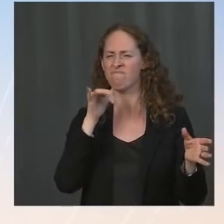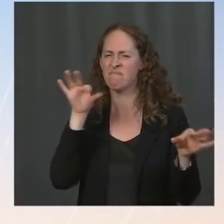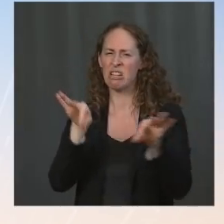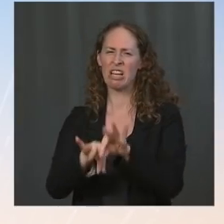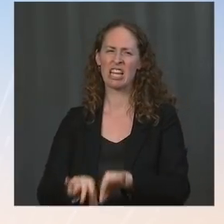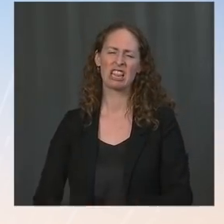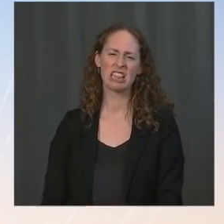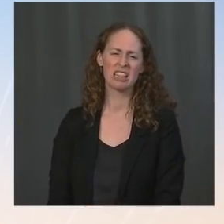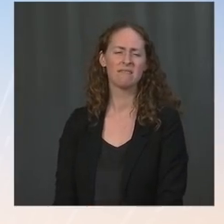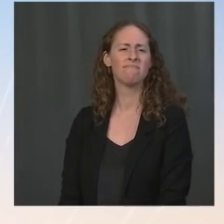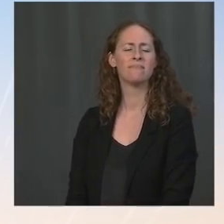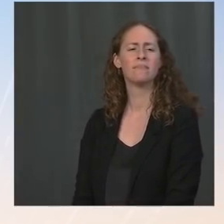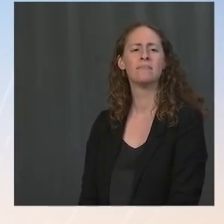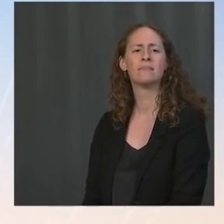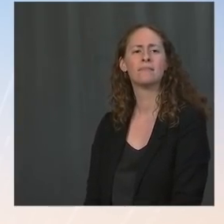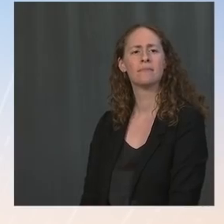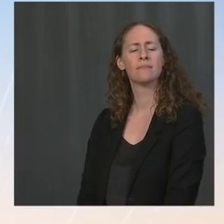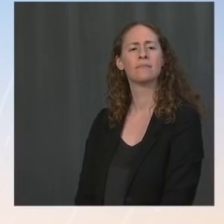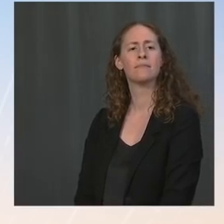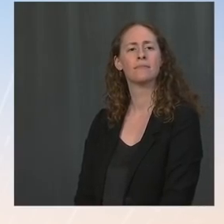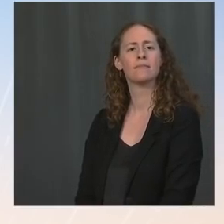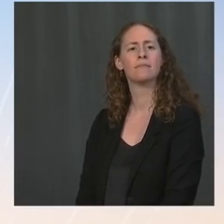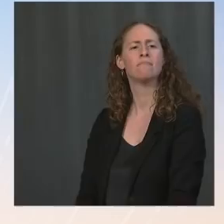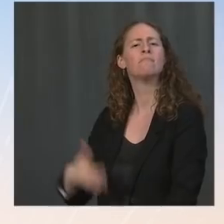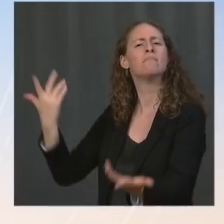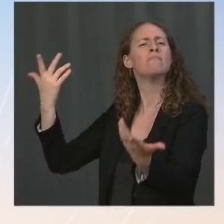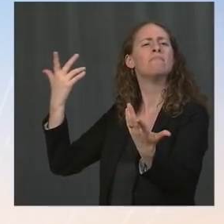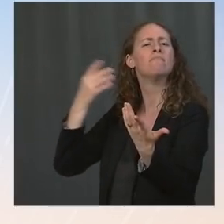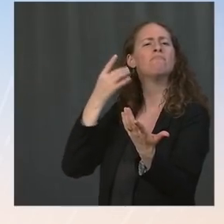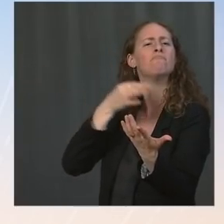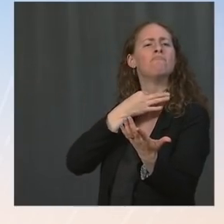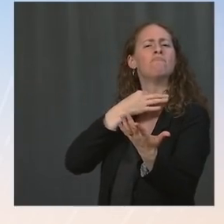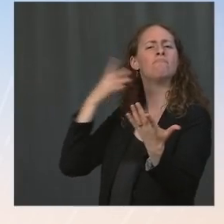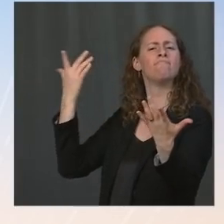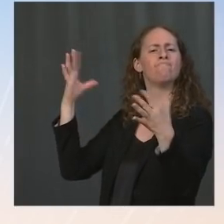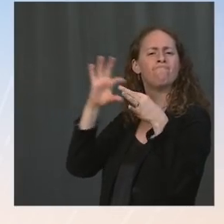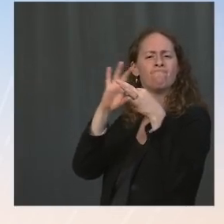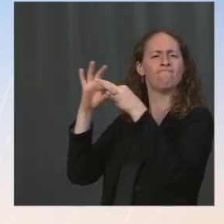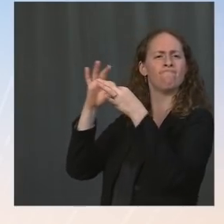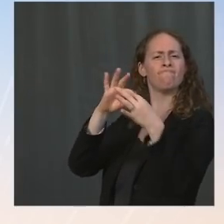and those families yesterday? Ms. Psaki: Well, I'm obviously not going to speak to private conversations